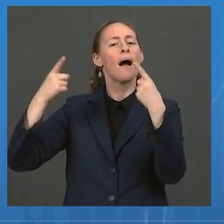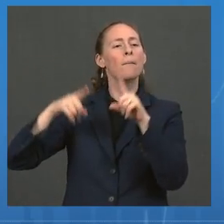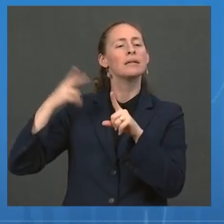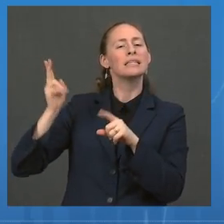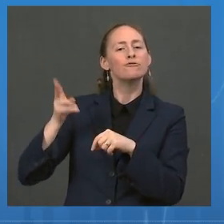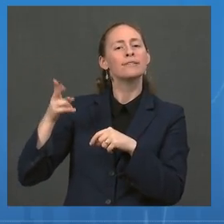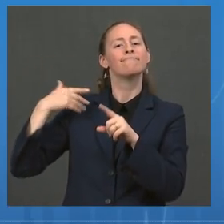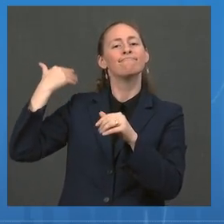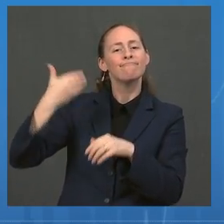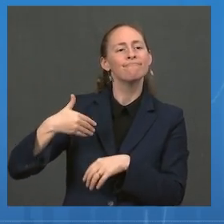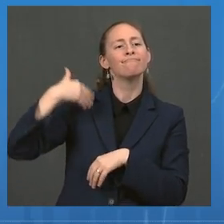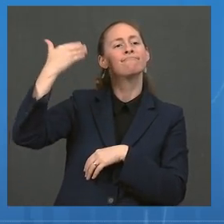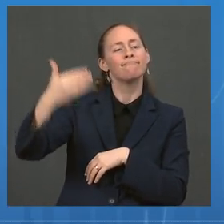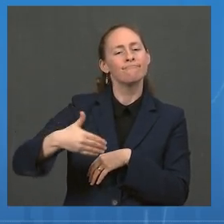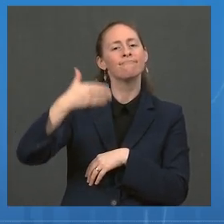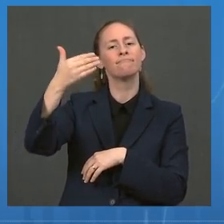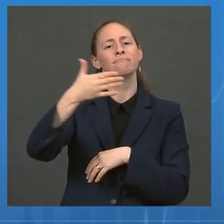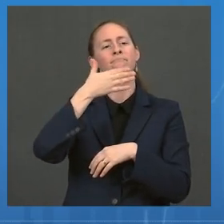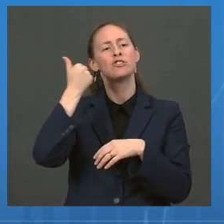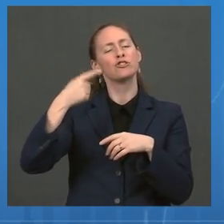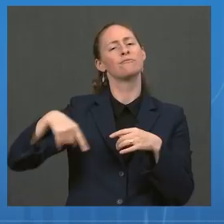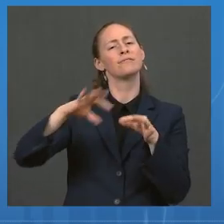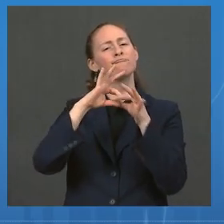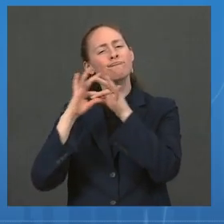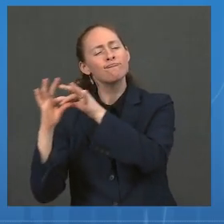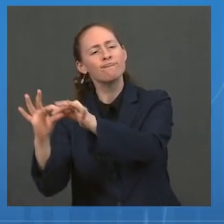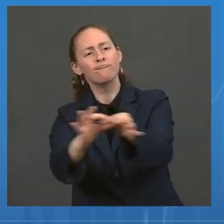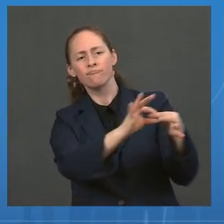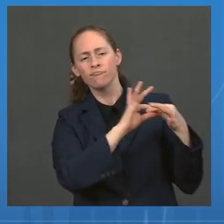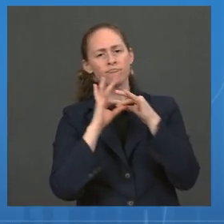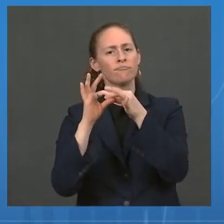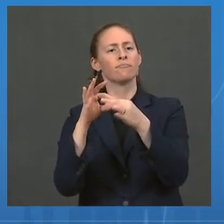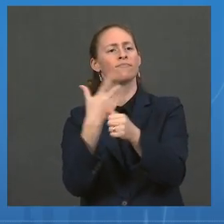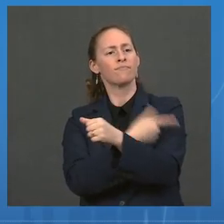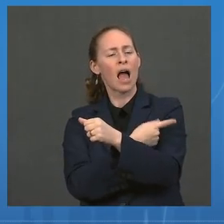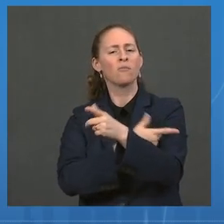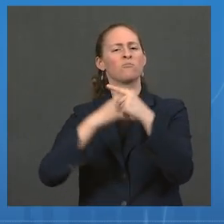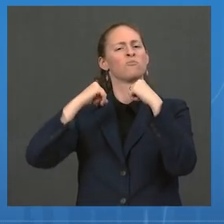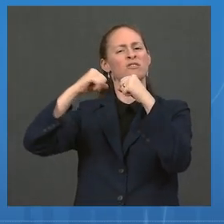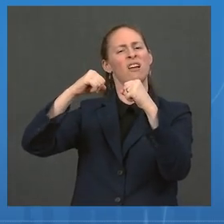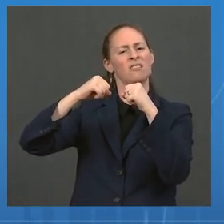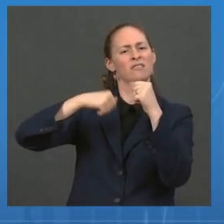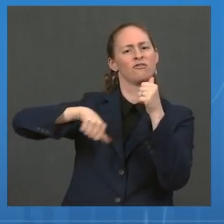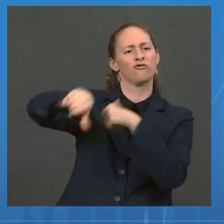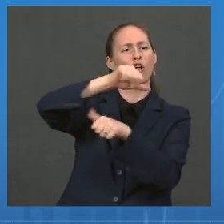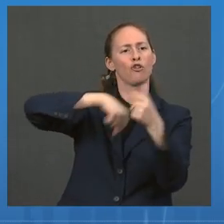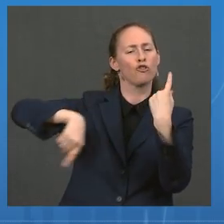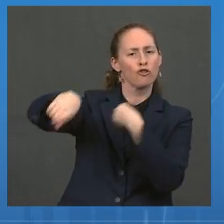to abide by common rules that protect the common good. We've agreed to drive below the speed limit,